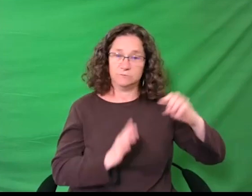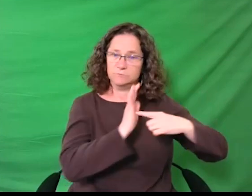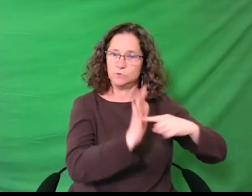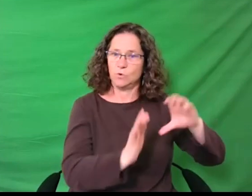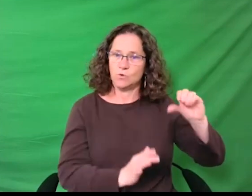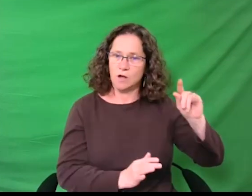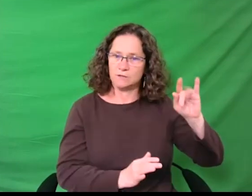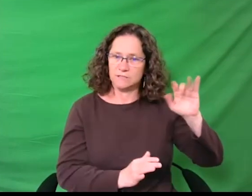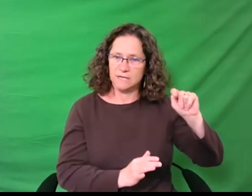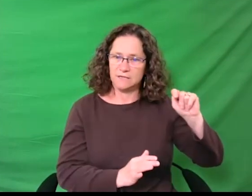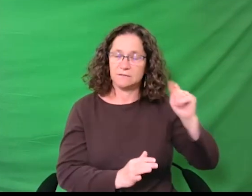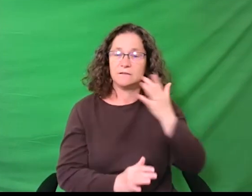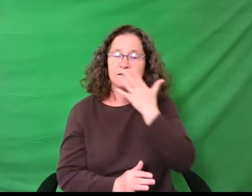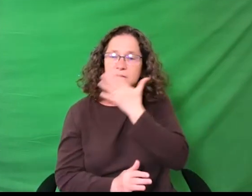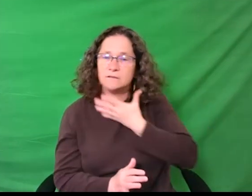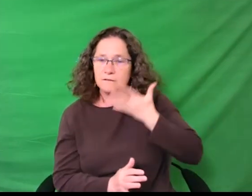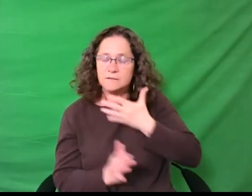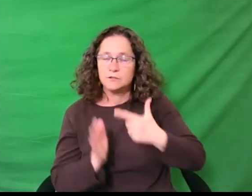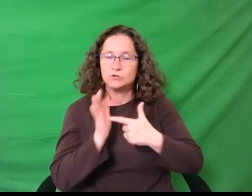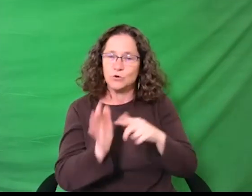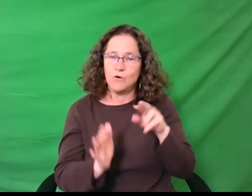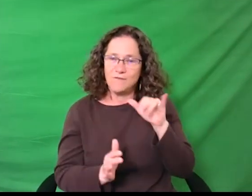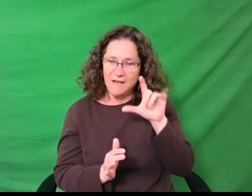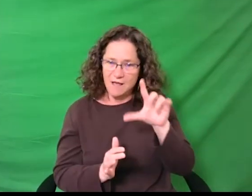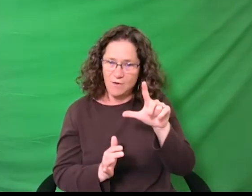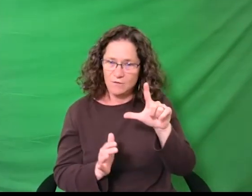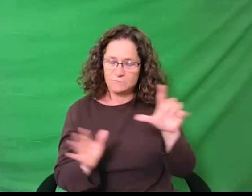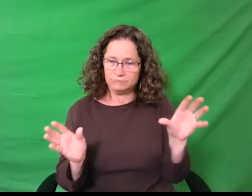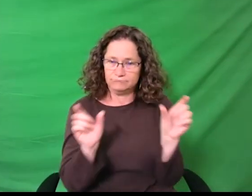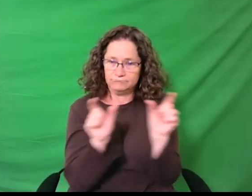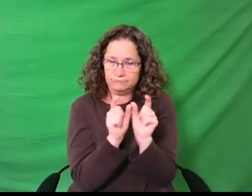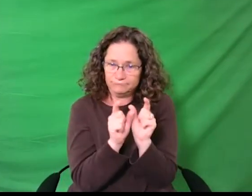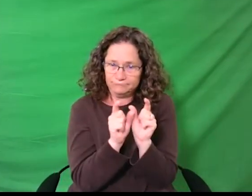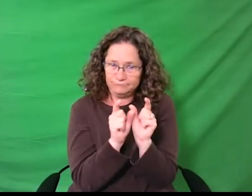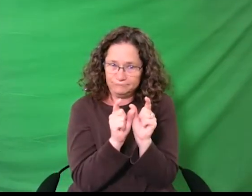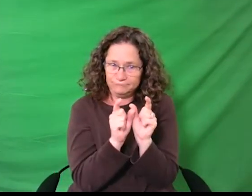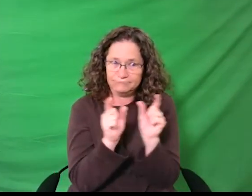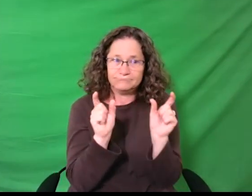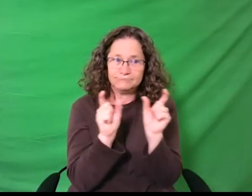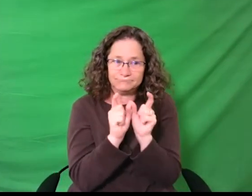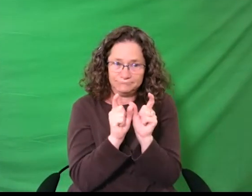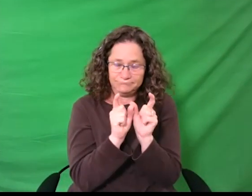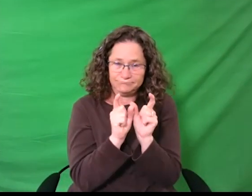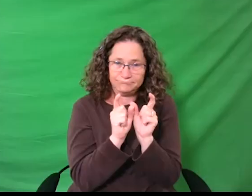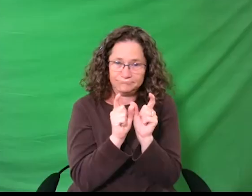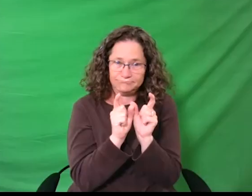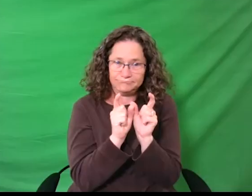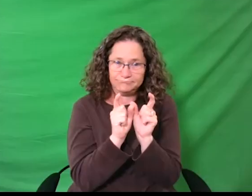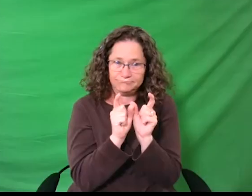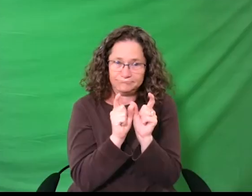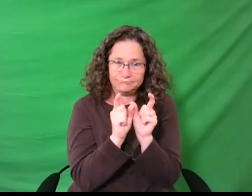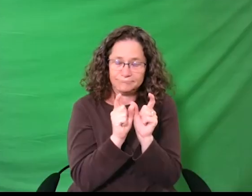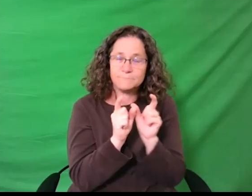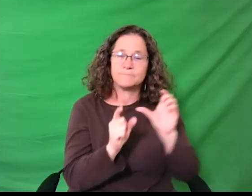The location clarifies the vowel sounds. Together, when you put a consonant together